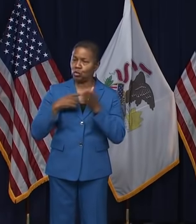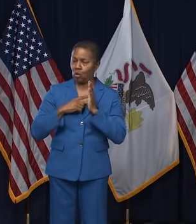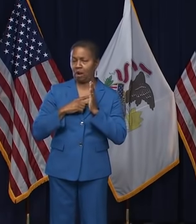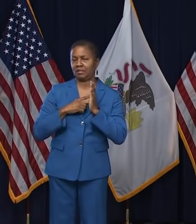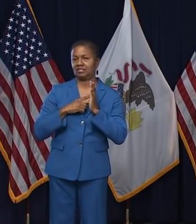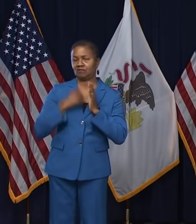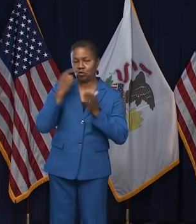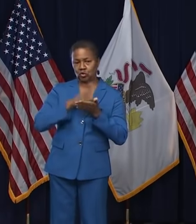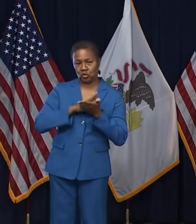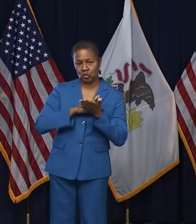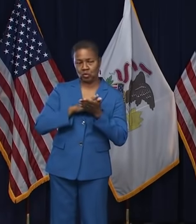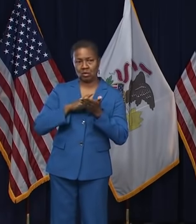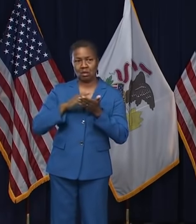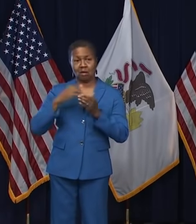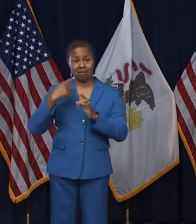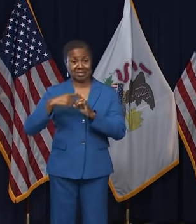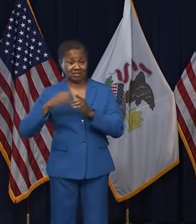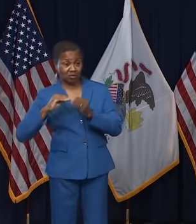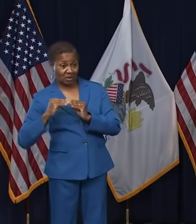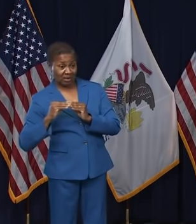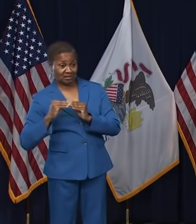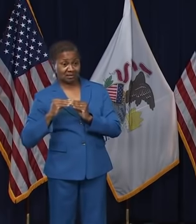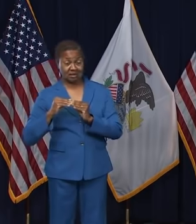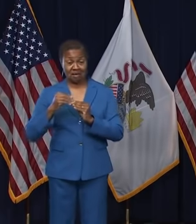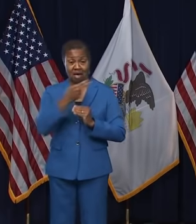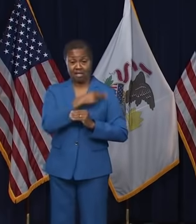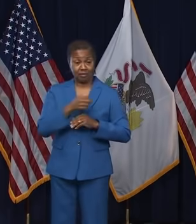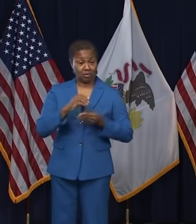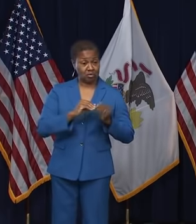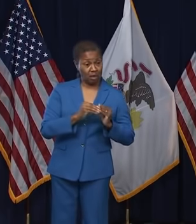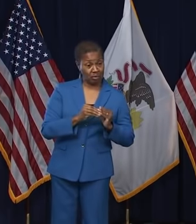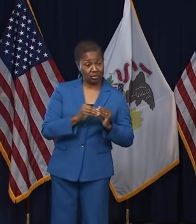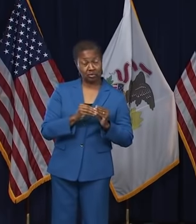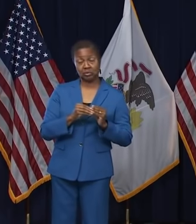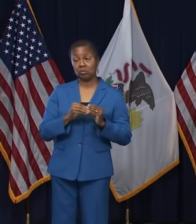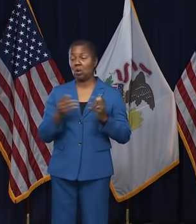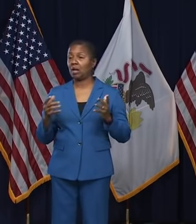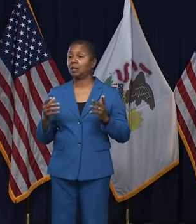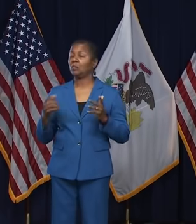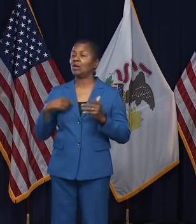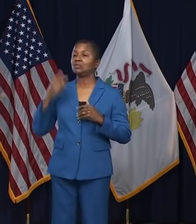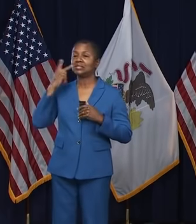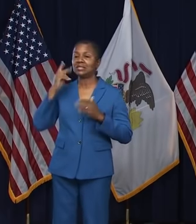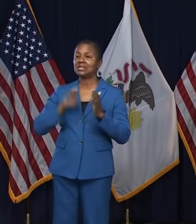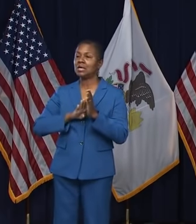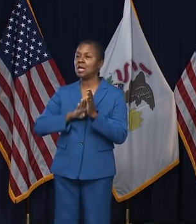by the state what's the threshold for all the man